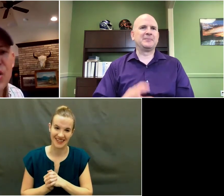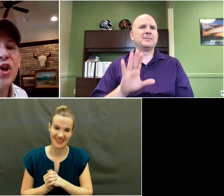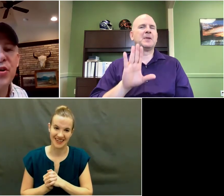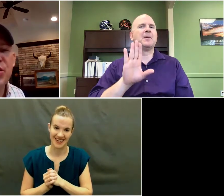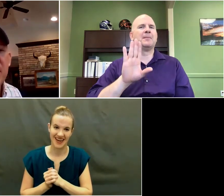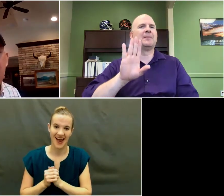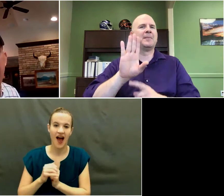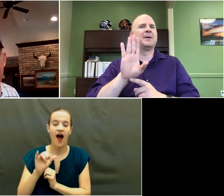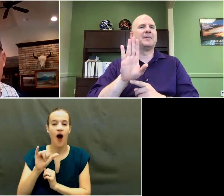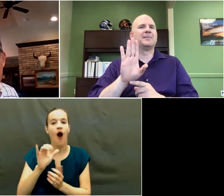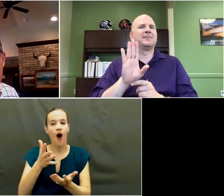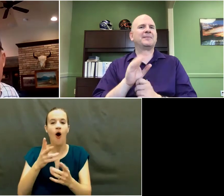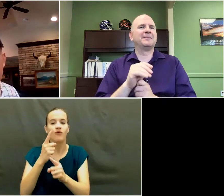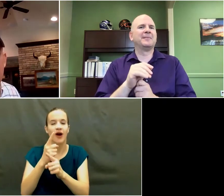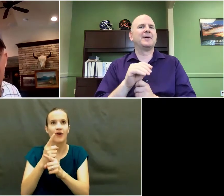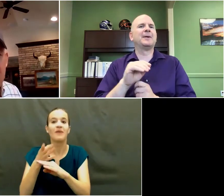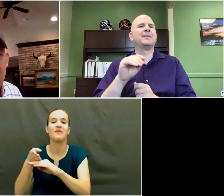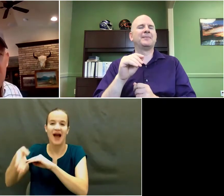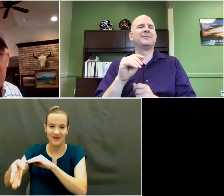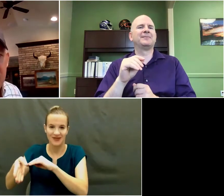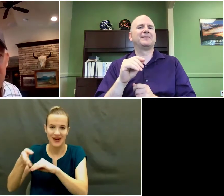Jeremy: No, no, you were there afterwards. Steve: Right